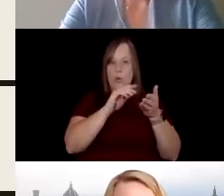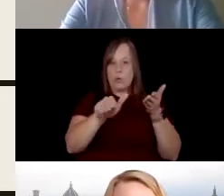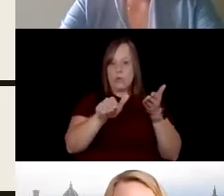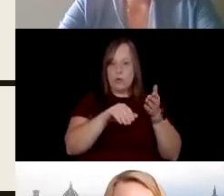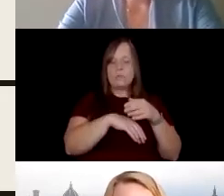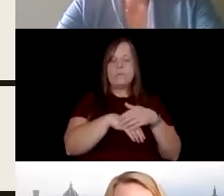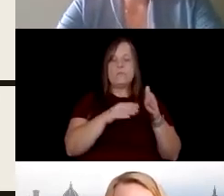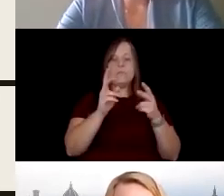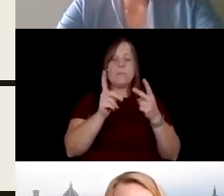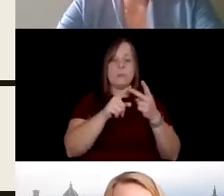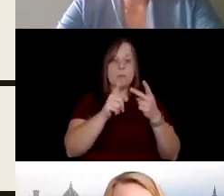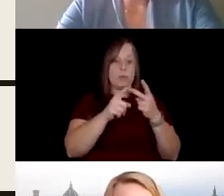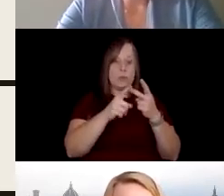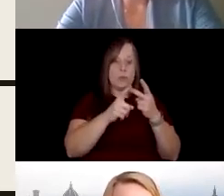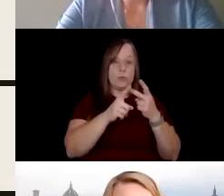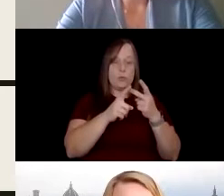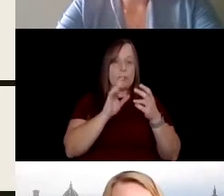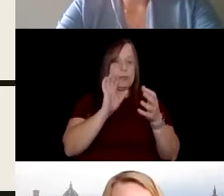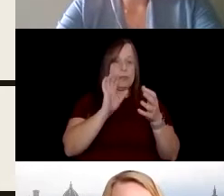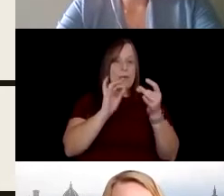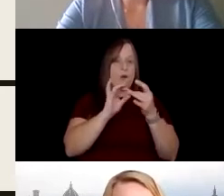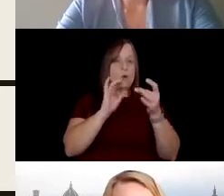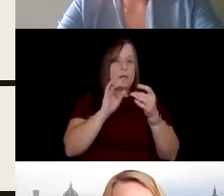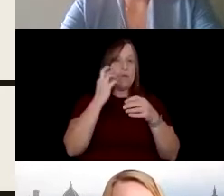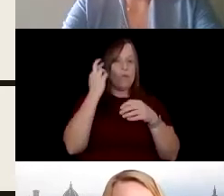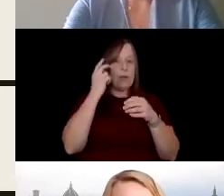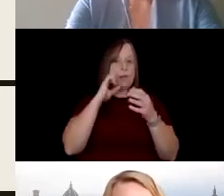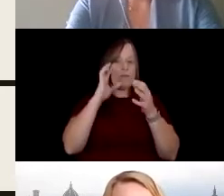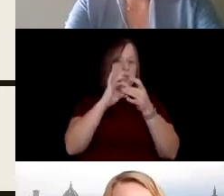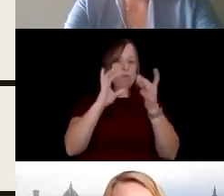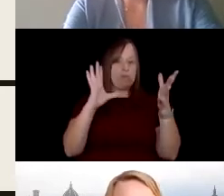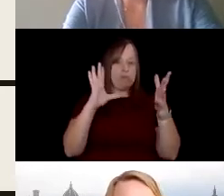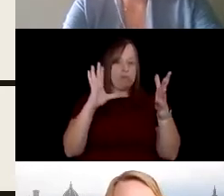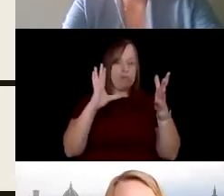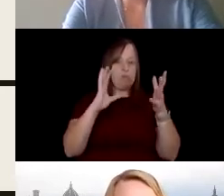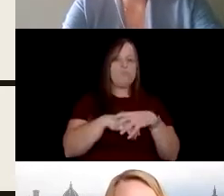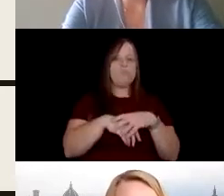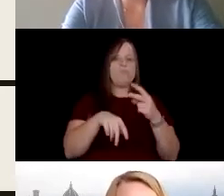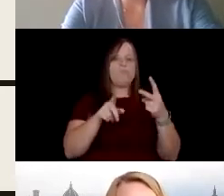And then number two is the narrative reason for separation, which is listed below that. And so the narrative reason for separation